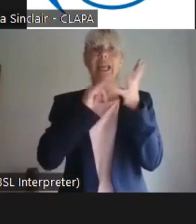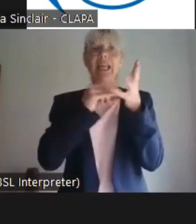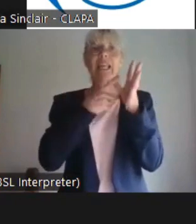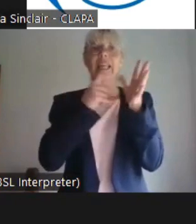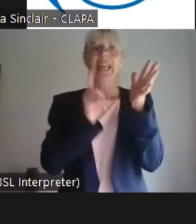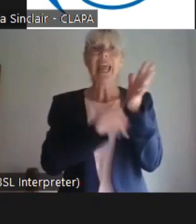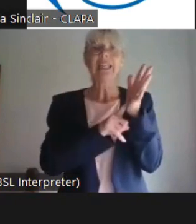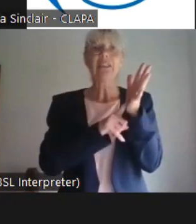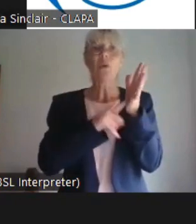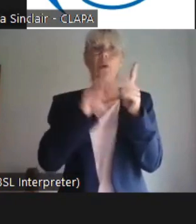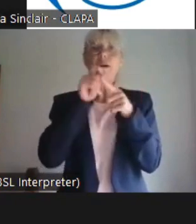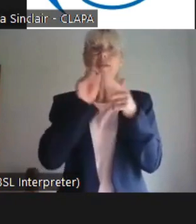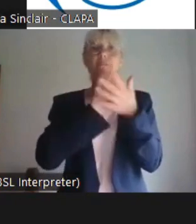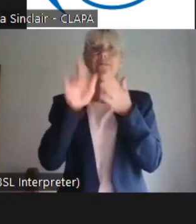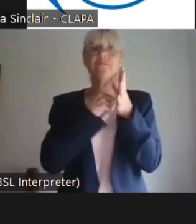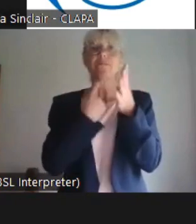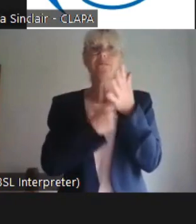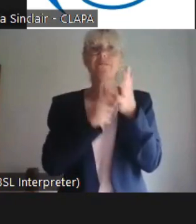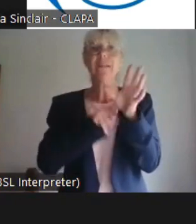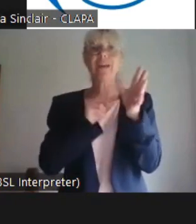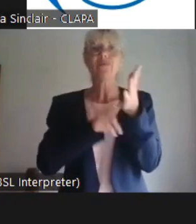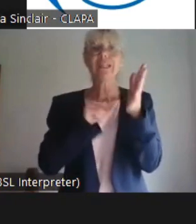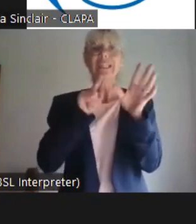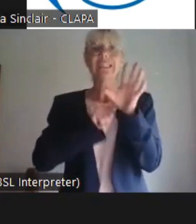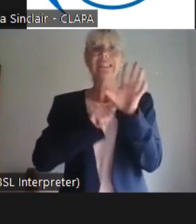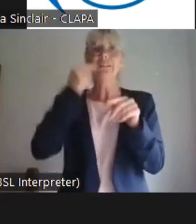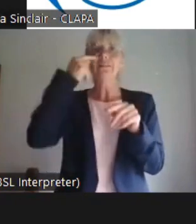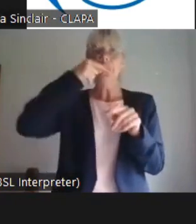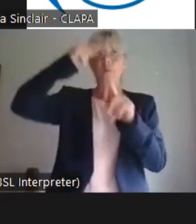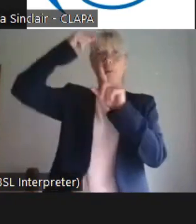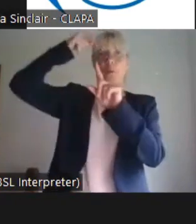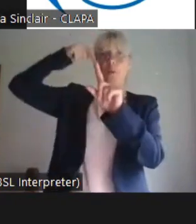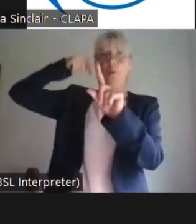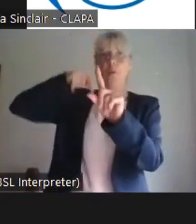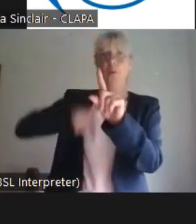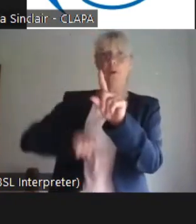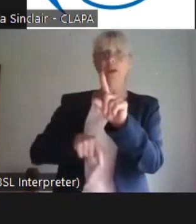um where the soft palate closes and back there you've got the eustachian tube so you've got the